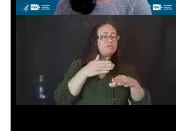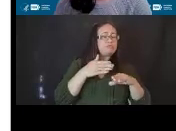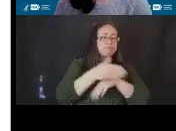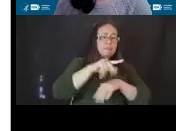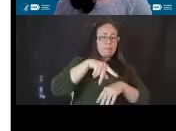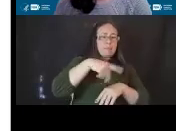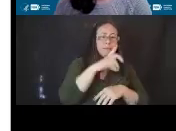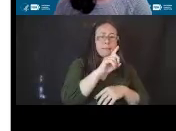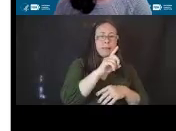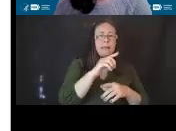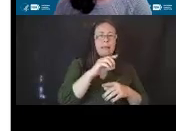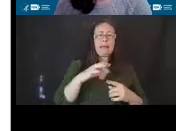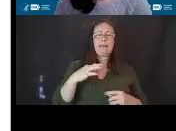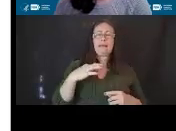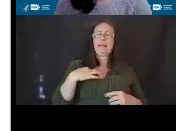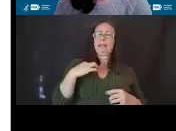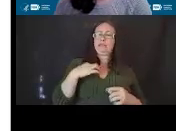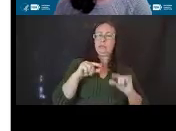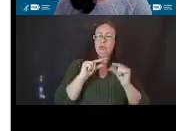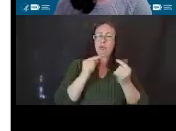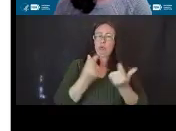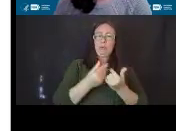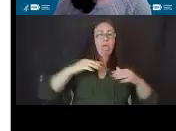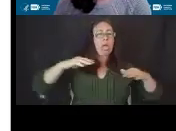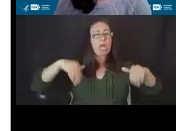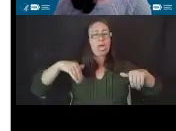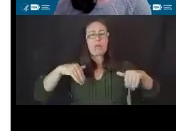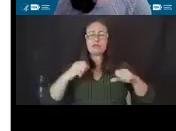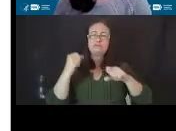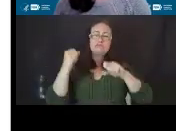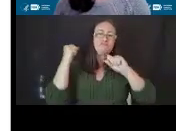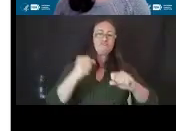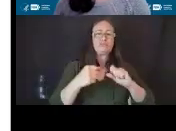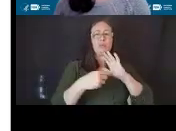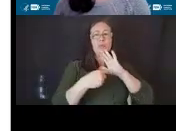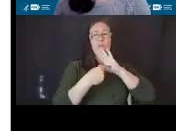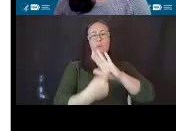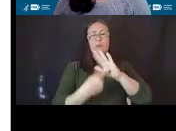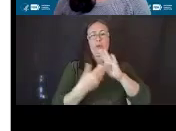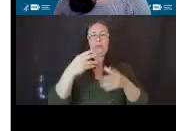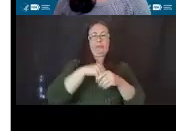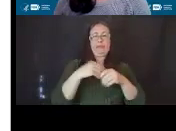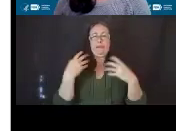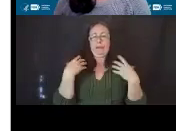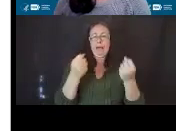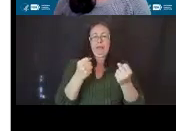for independence when they leave your lab. So do you have enough projects to share ownership of ideas,